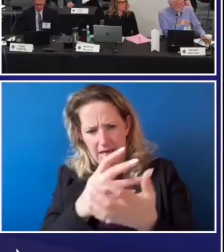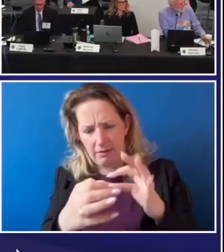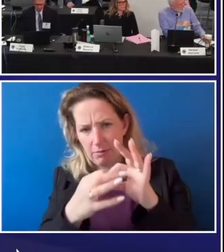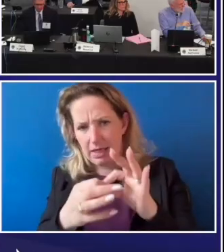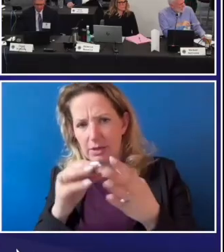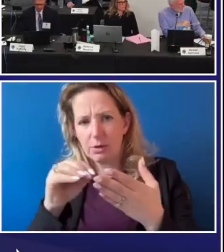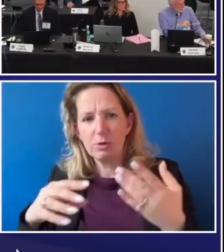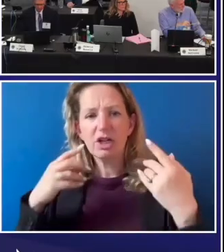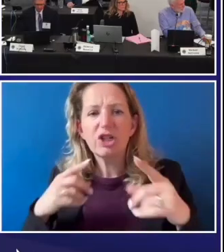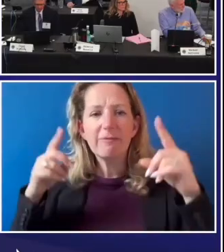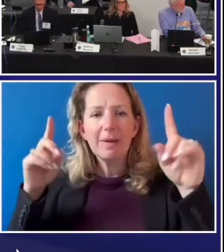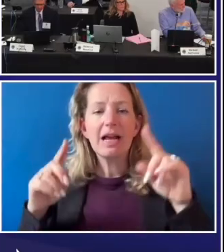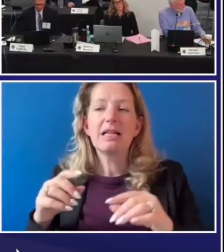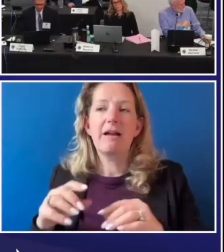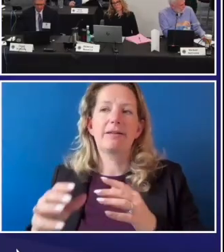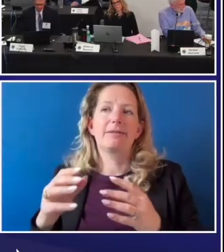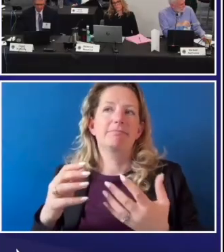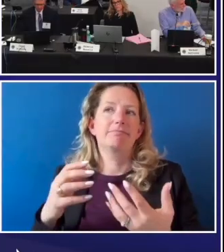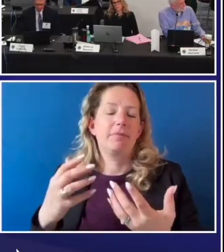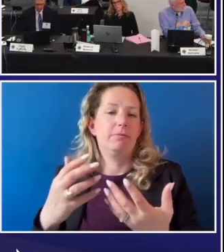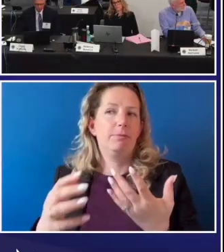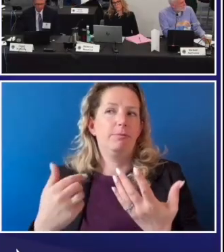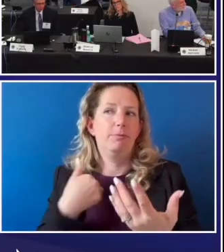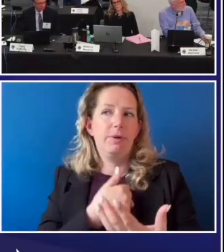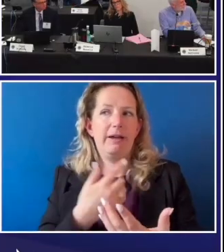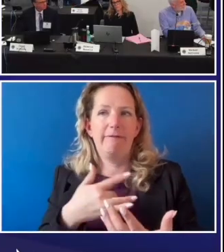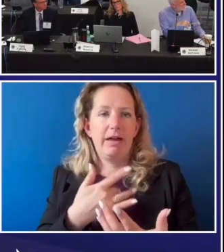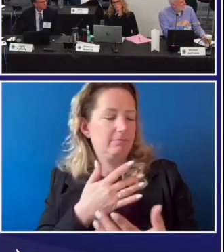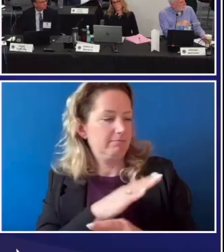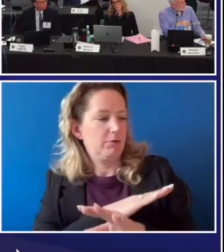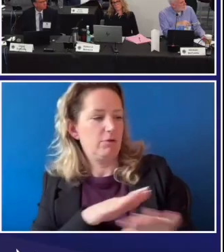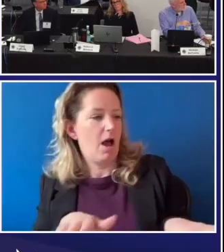finding of non-compliance that you didn't include something in your catalog. Well, I mean, of course, that's different.